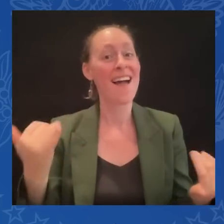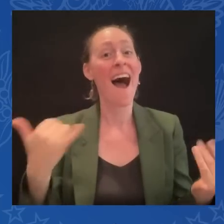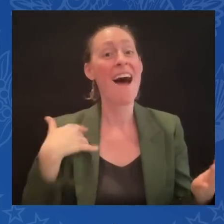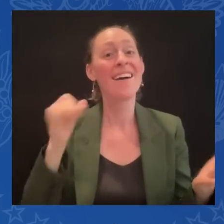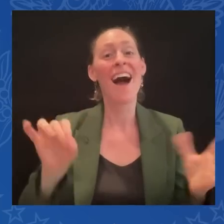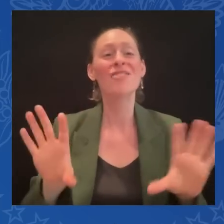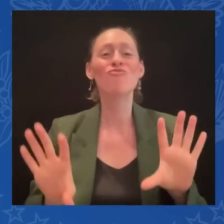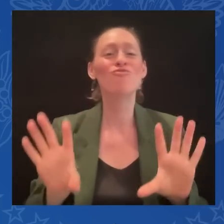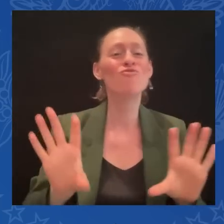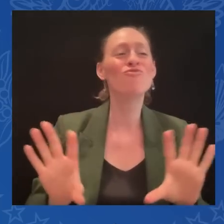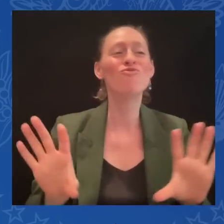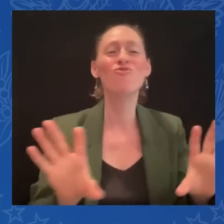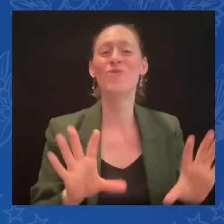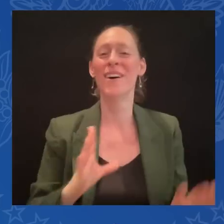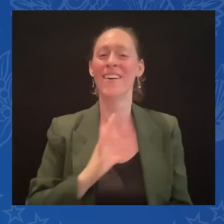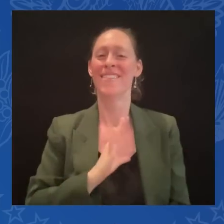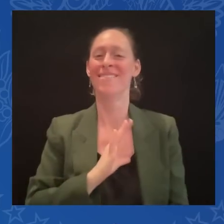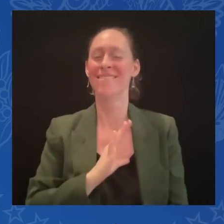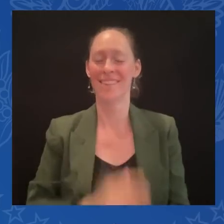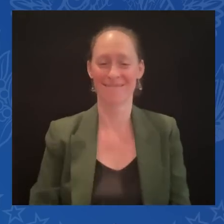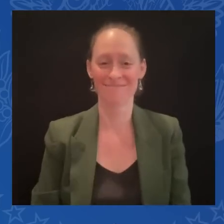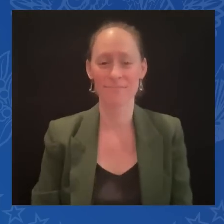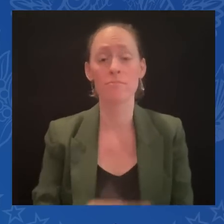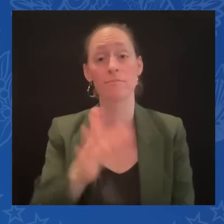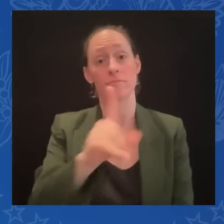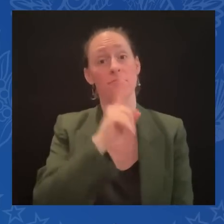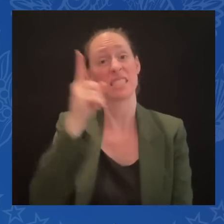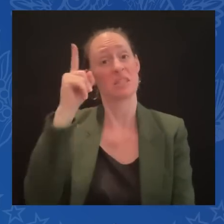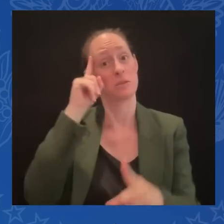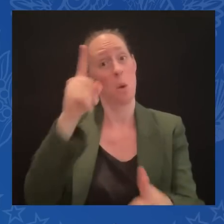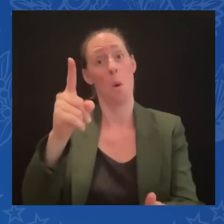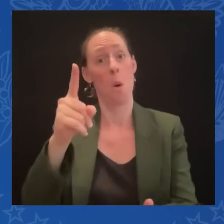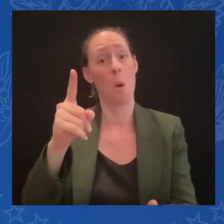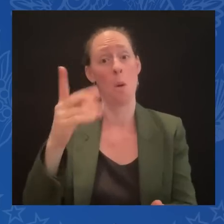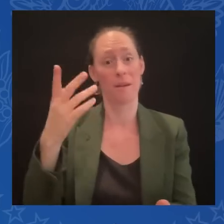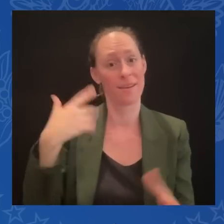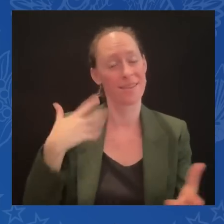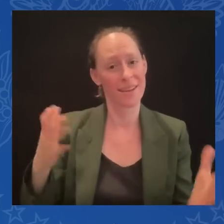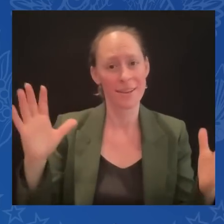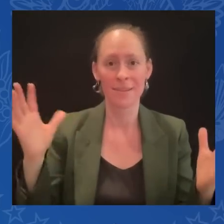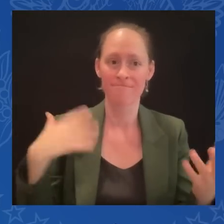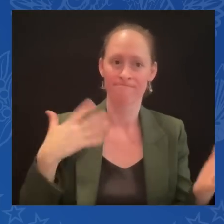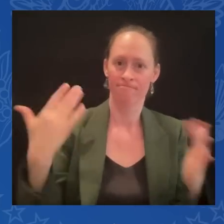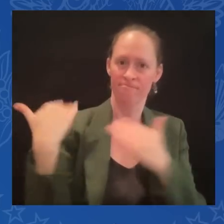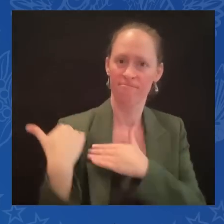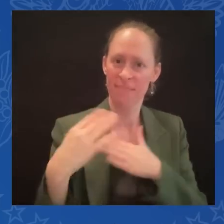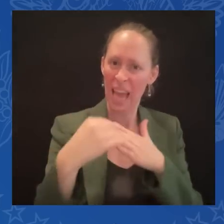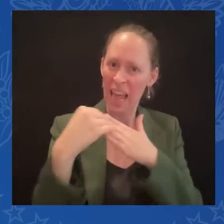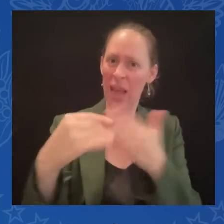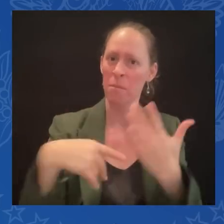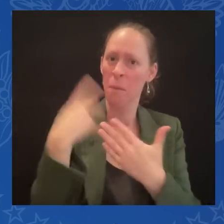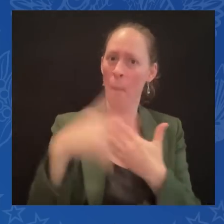I am also hopeful about the future. I believe I can continue my love of learning, advance my career, and support my family.